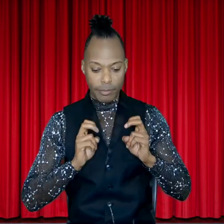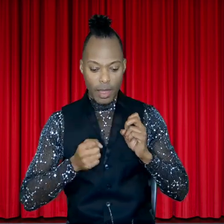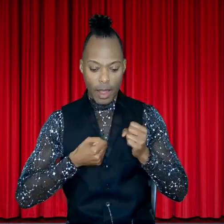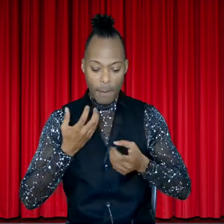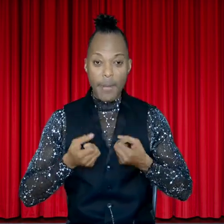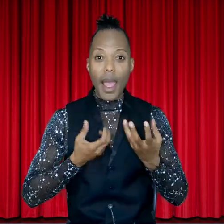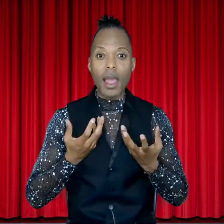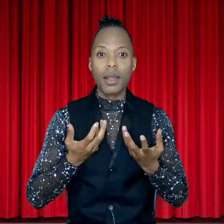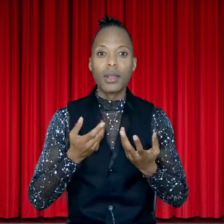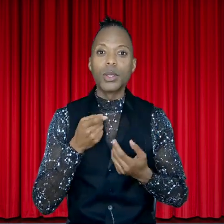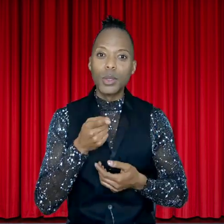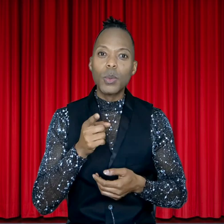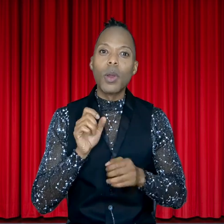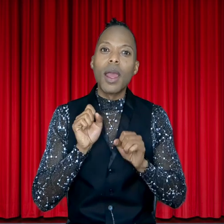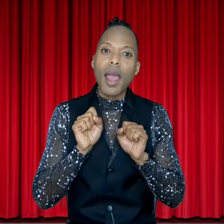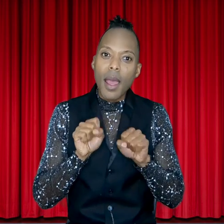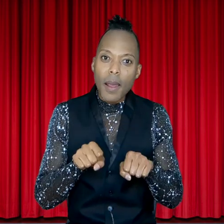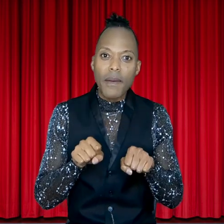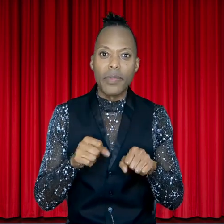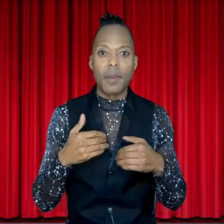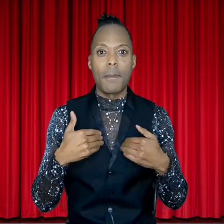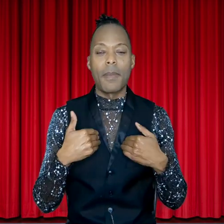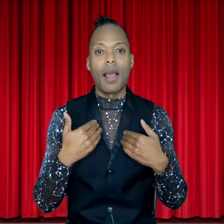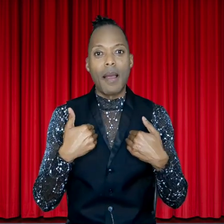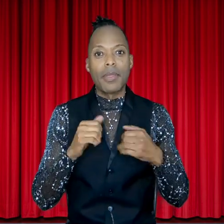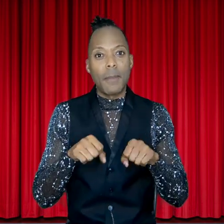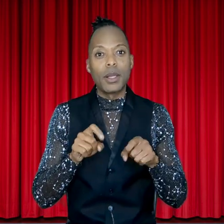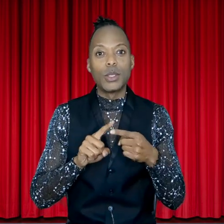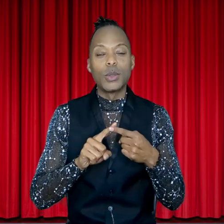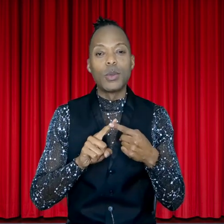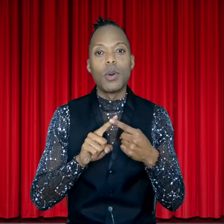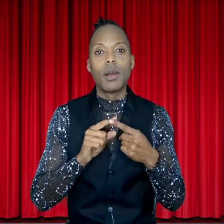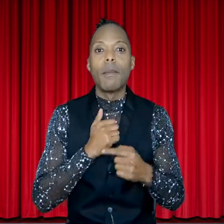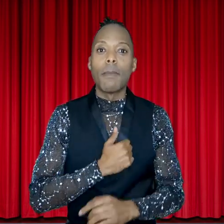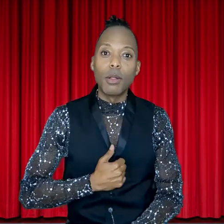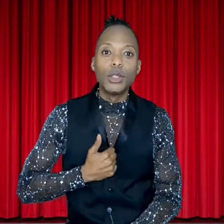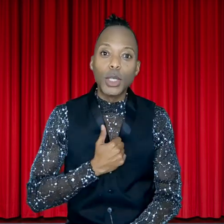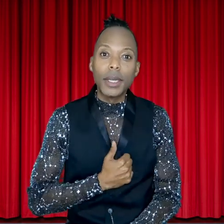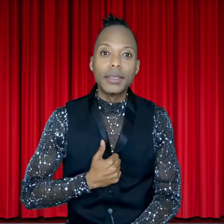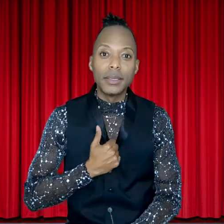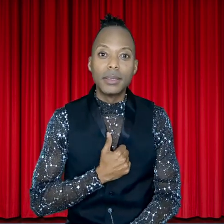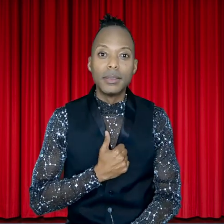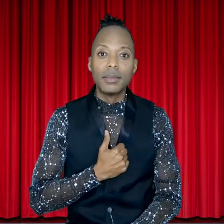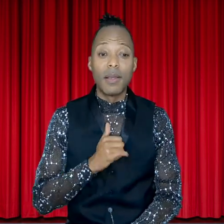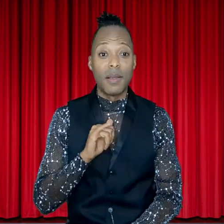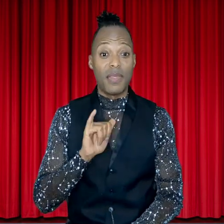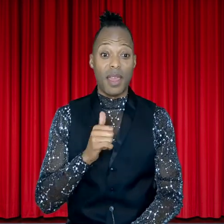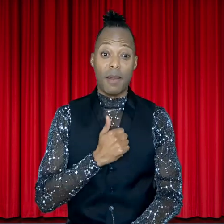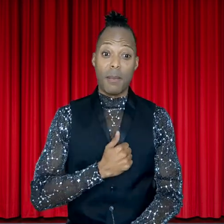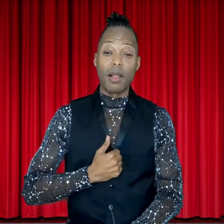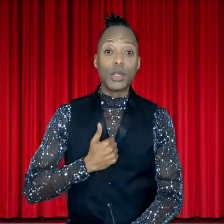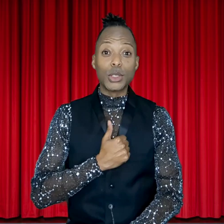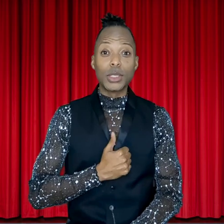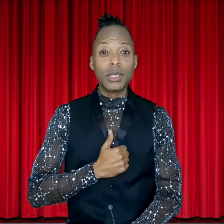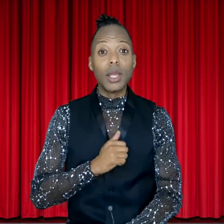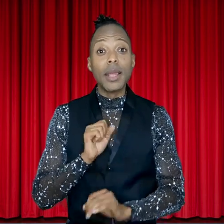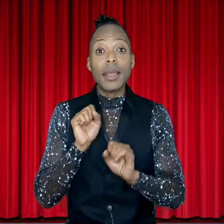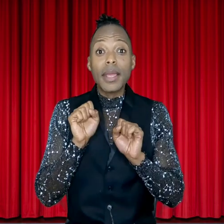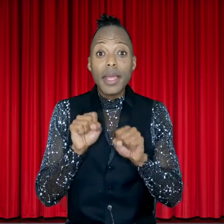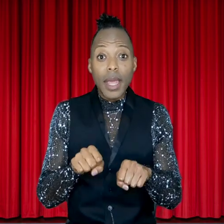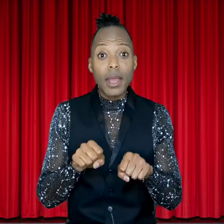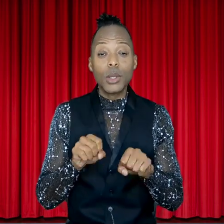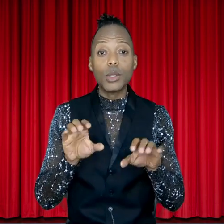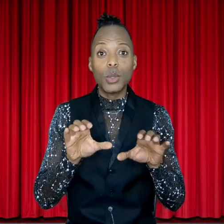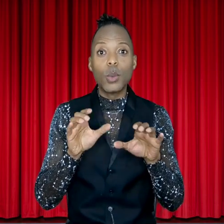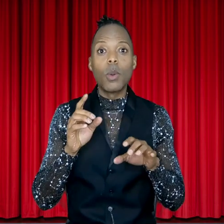to apologize. That apology can do a lot in your relationship with friends and family...